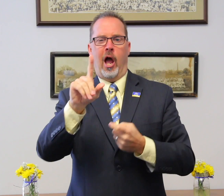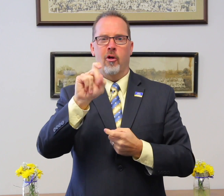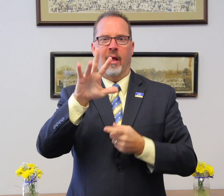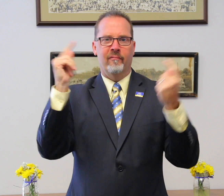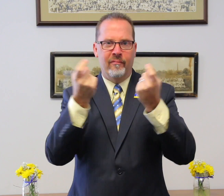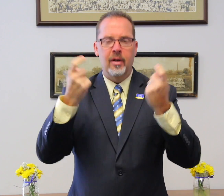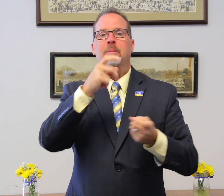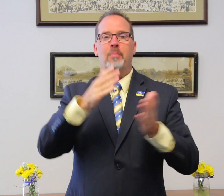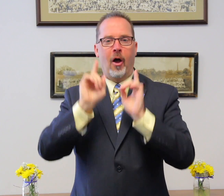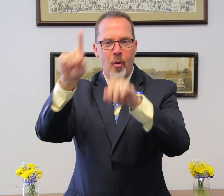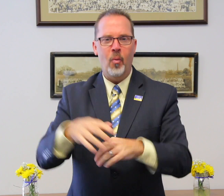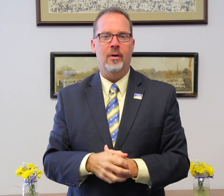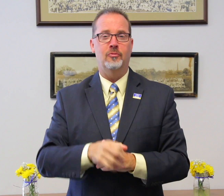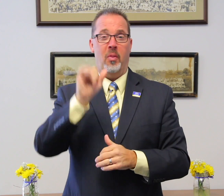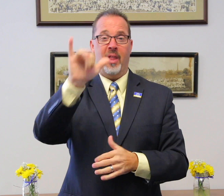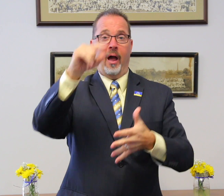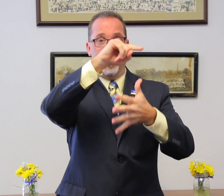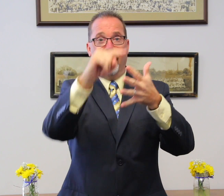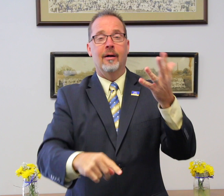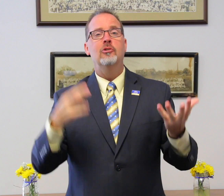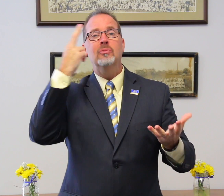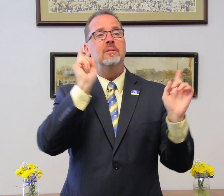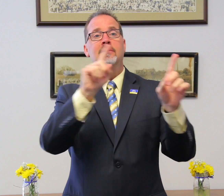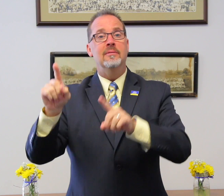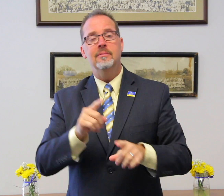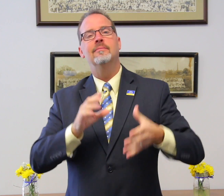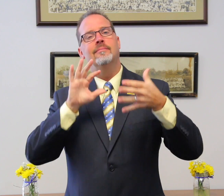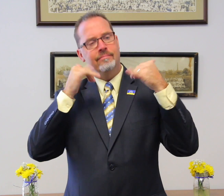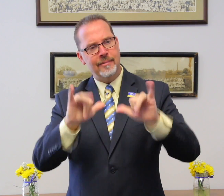105th anniversary and PSD will be supporting them as well. The reason for